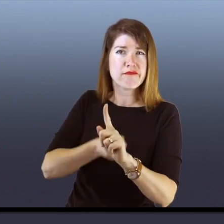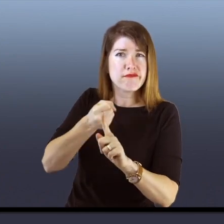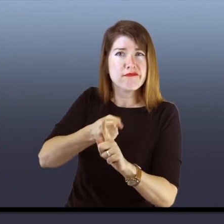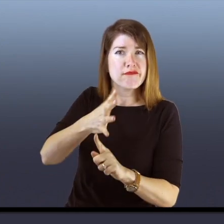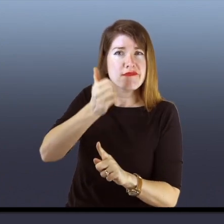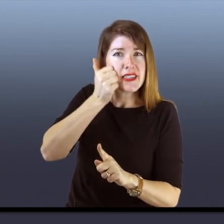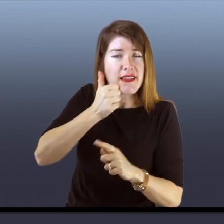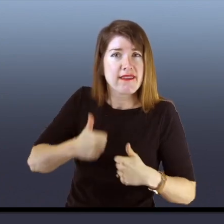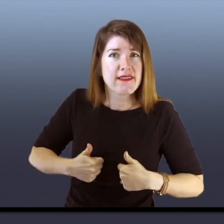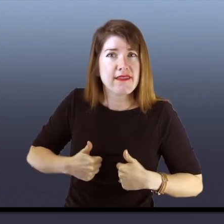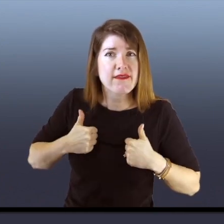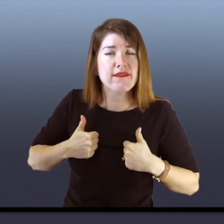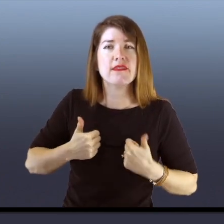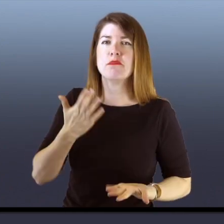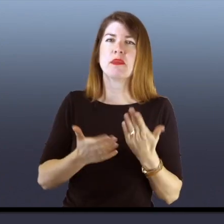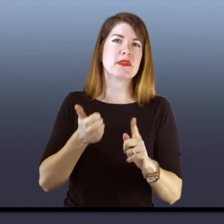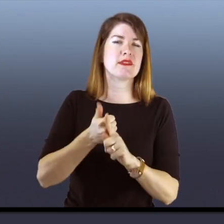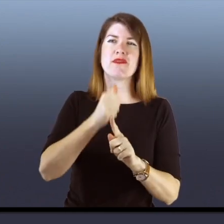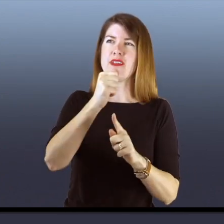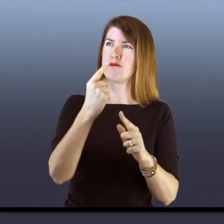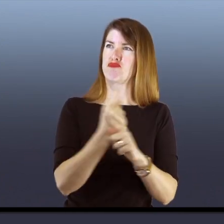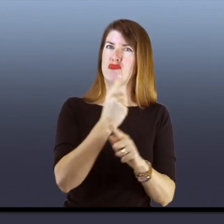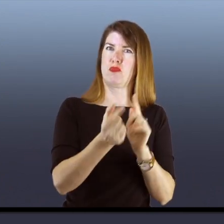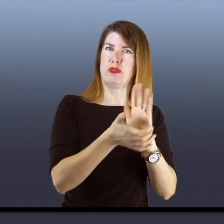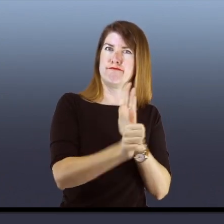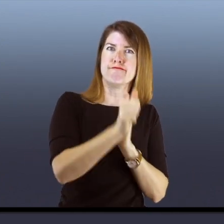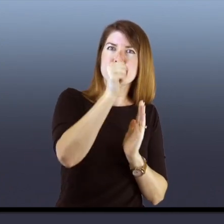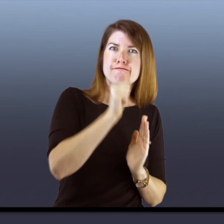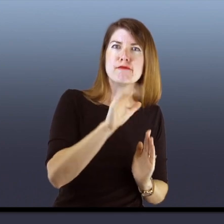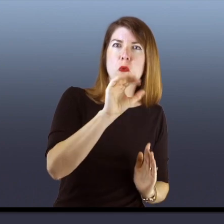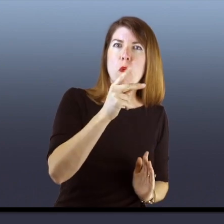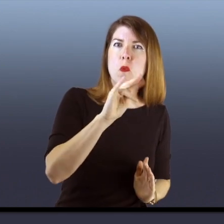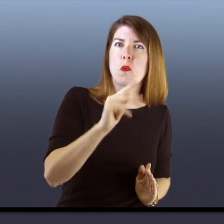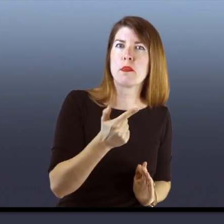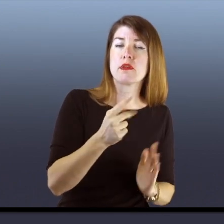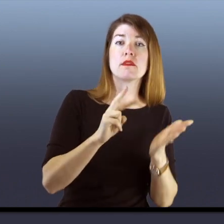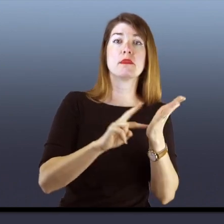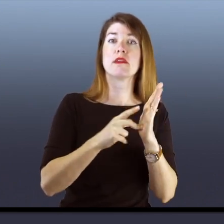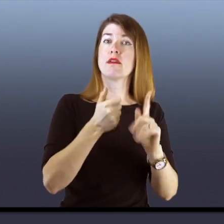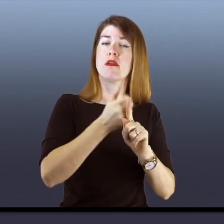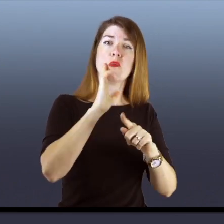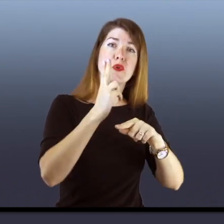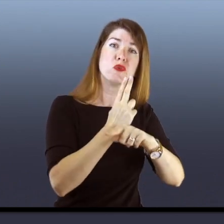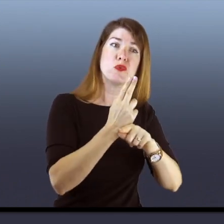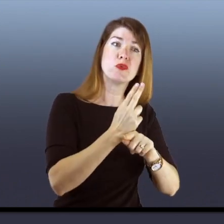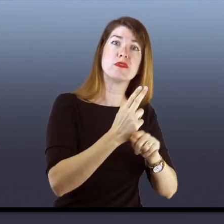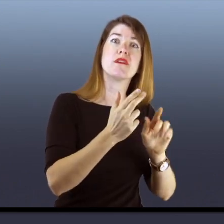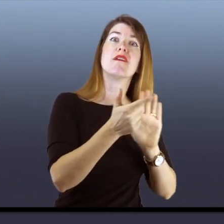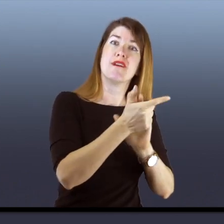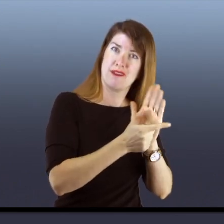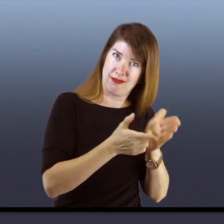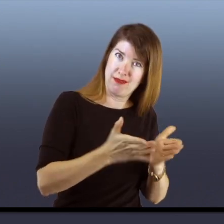they may not have appropriate coping skills and so sometimes they will use legal or illegal substances to help them cope.